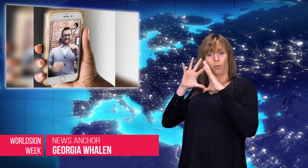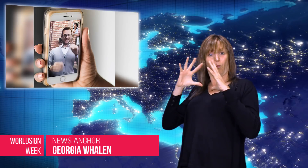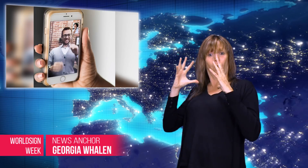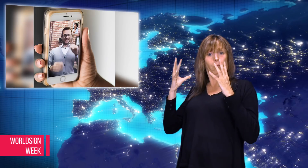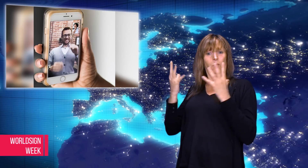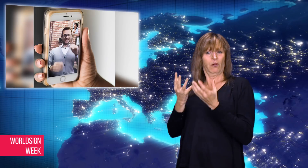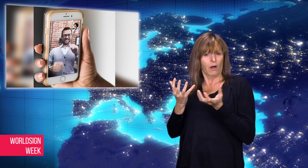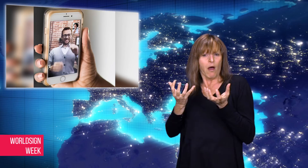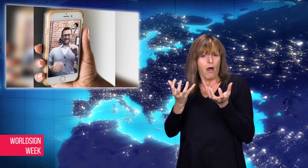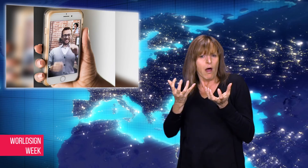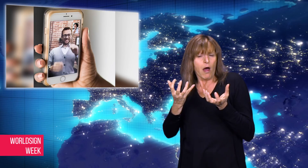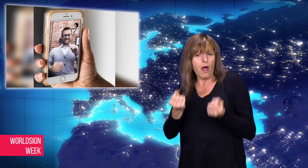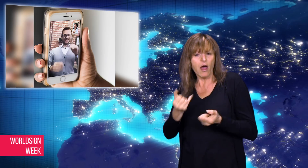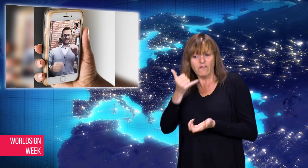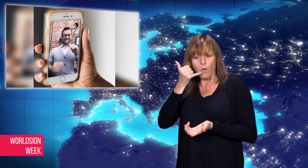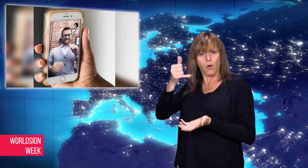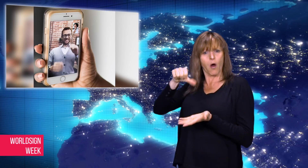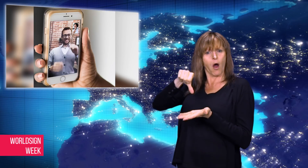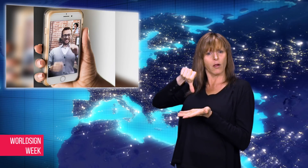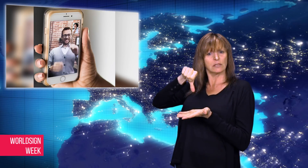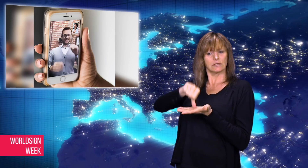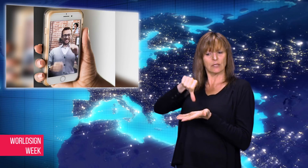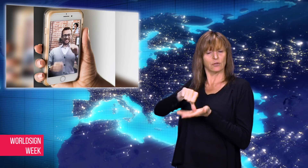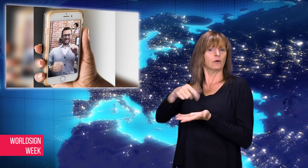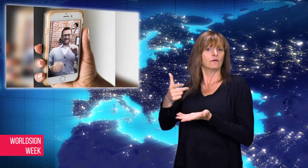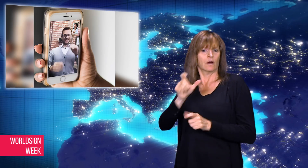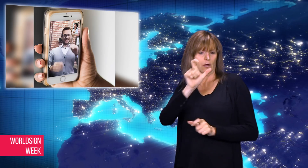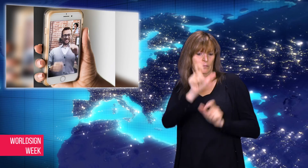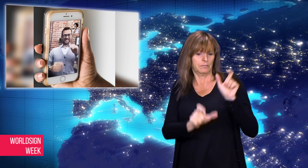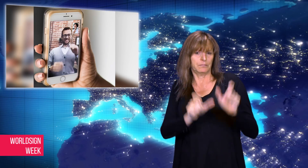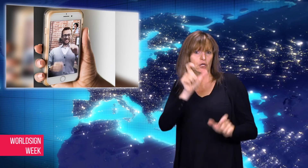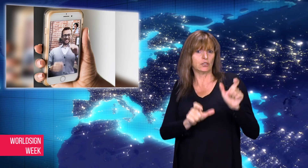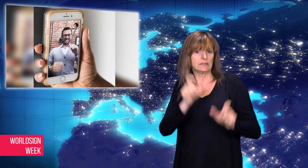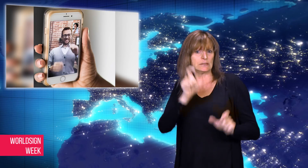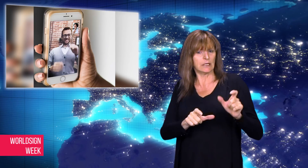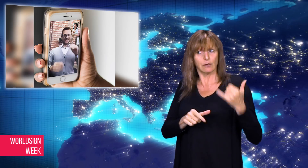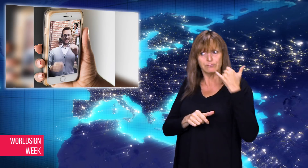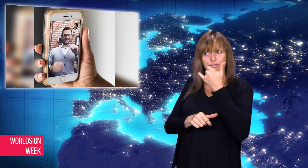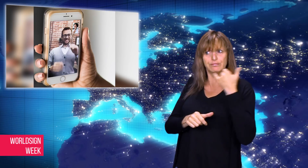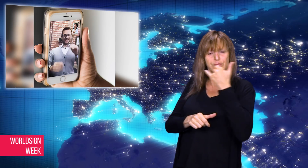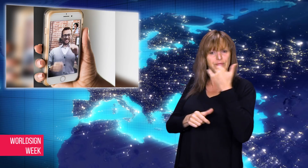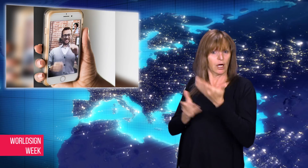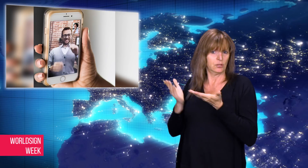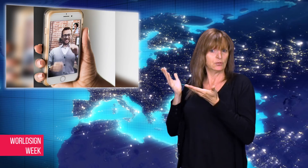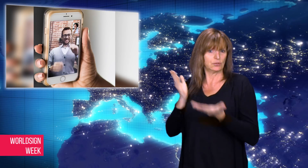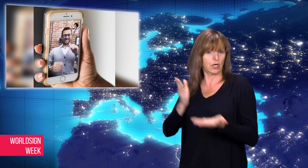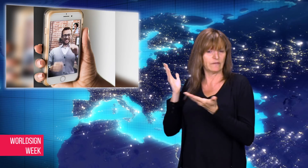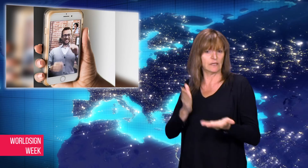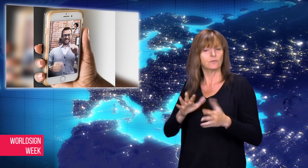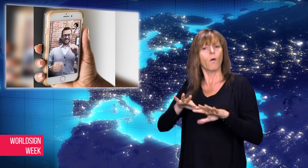have call centres for their customer services or technical supports.